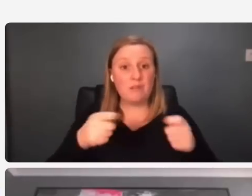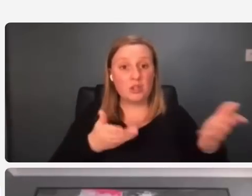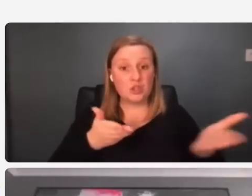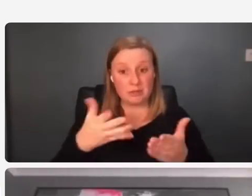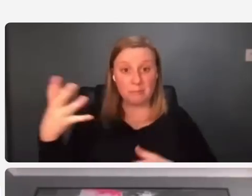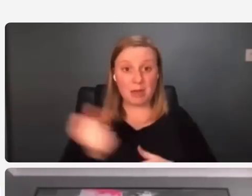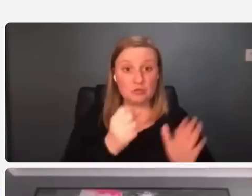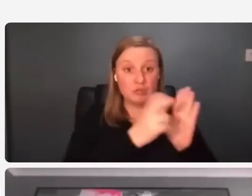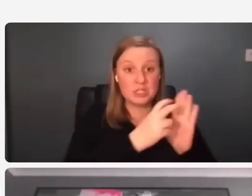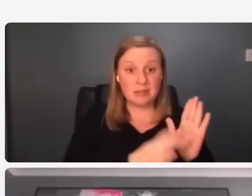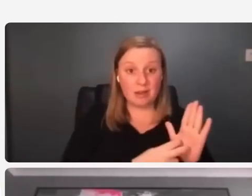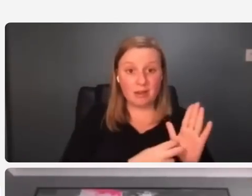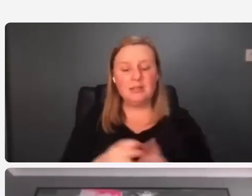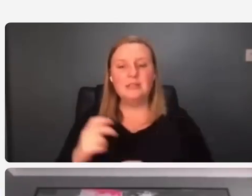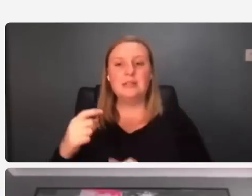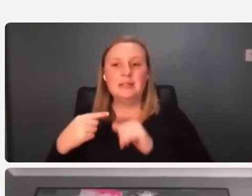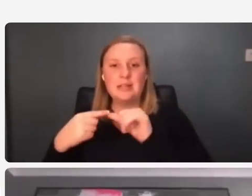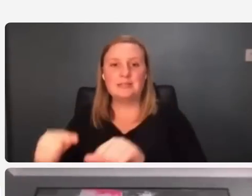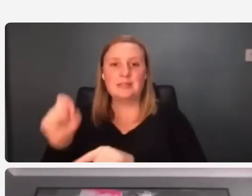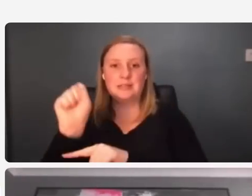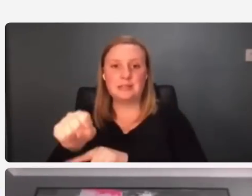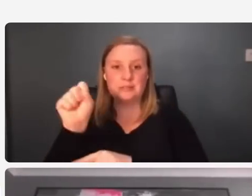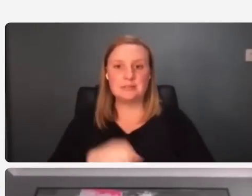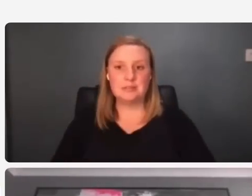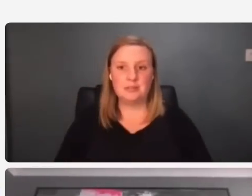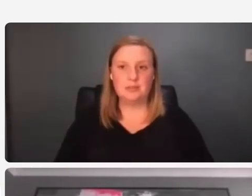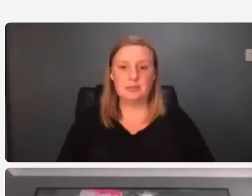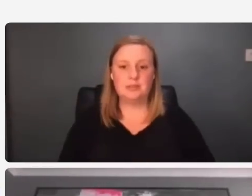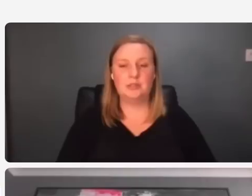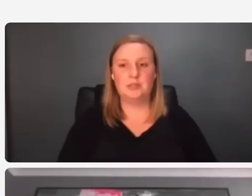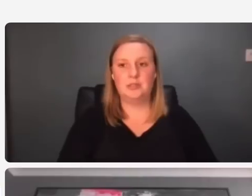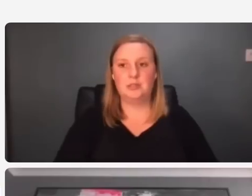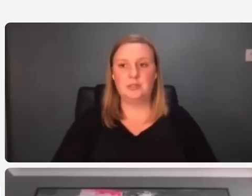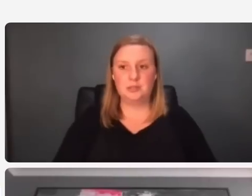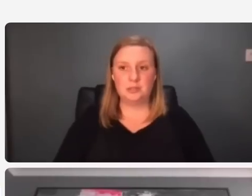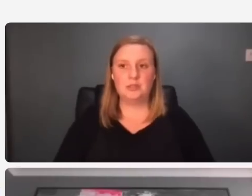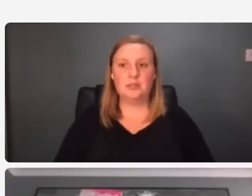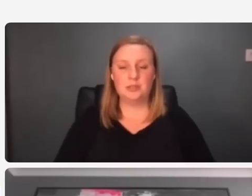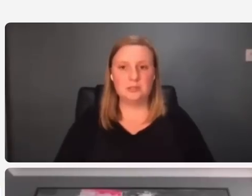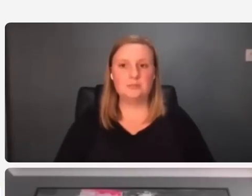Yes is the answer. And I guess now we're opening up the market that